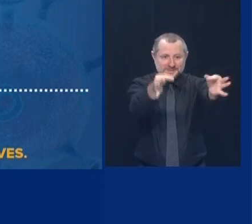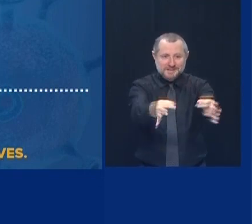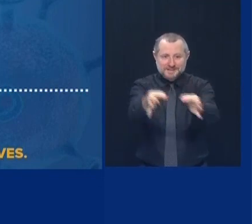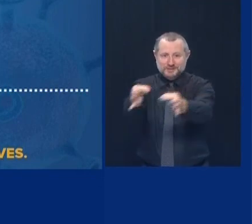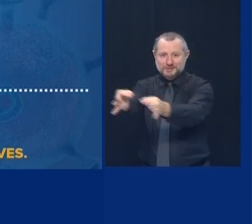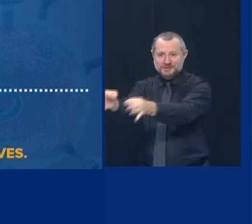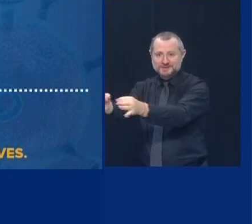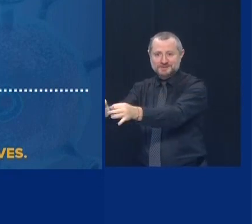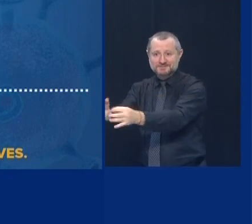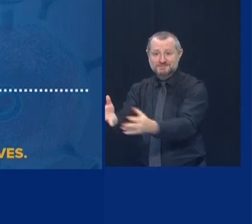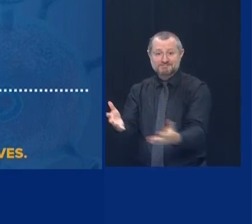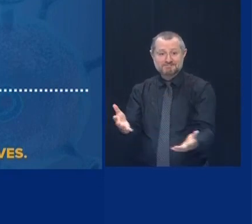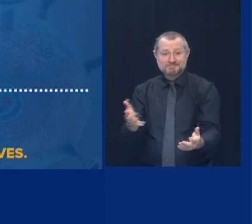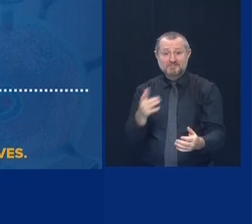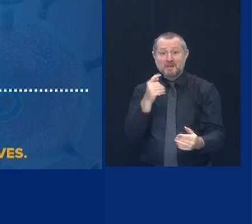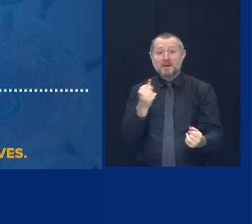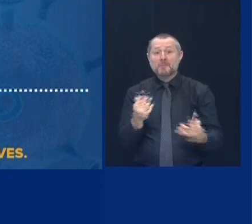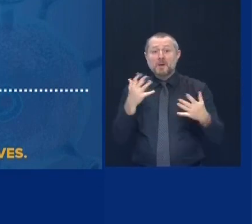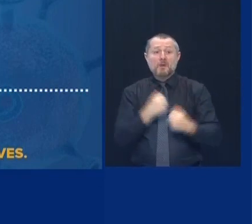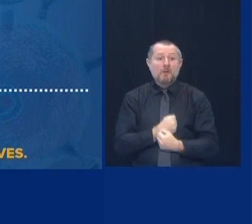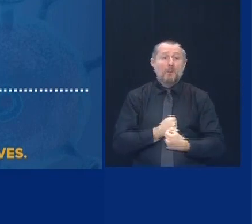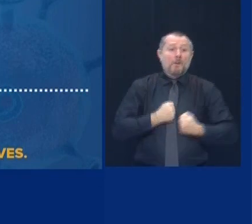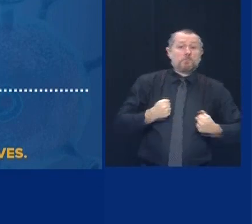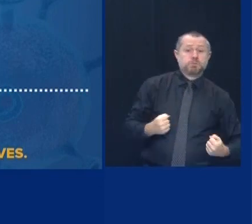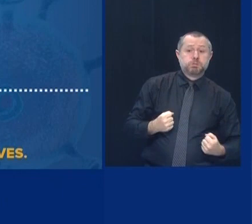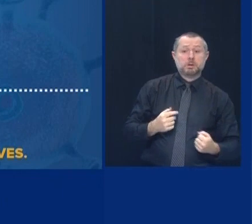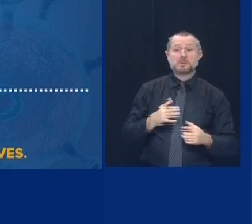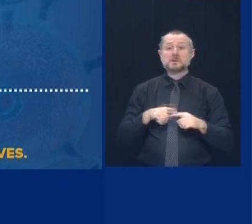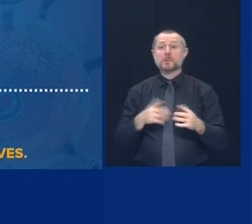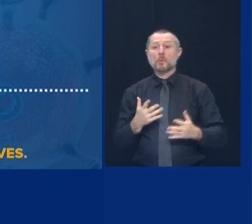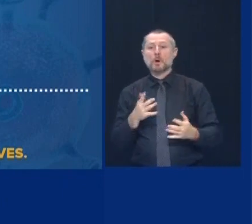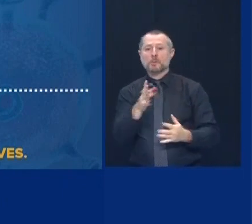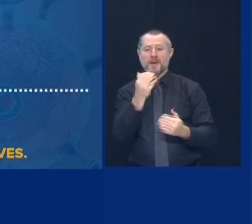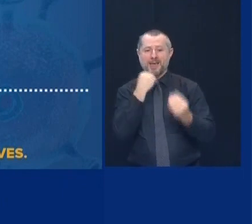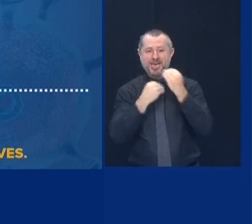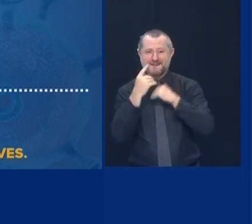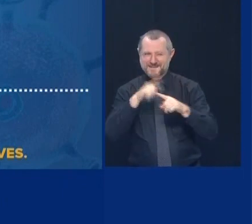NOBODY KNOWS. IT D+(GNDS ON HOW WE ACT. HOW MUCH WEIGHT ARE YOU GOING TO